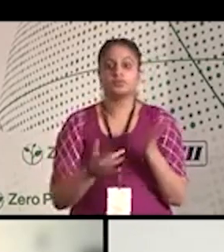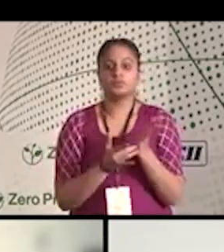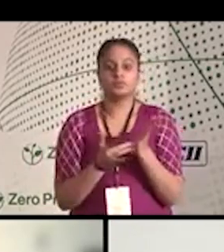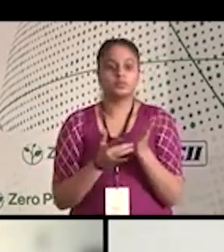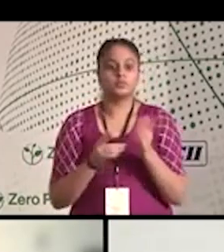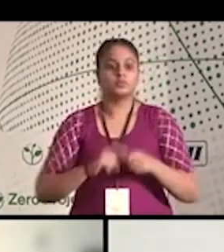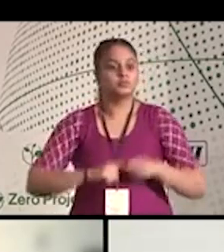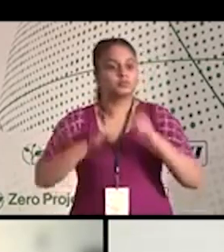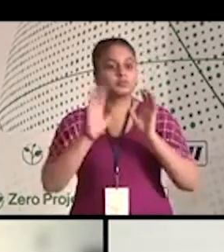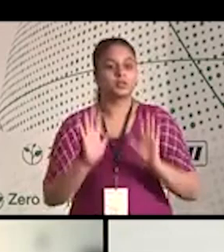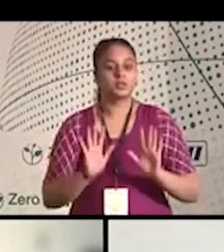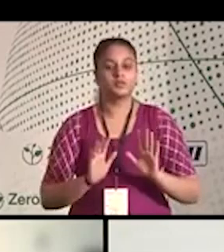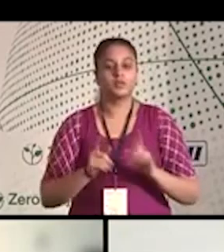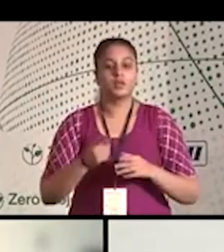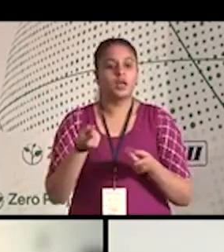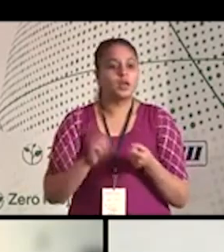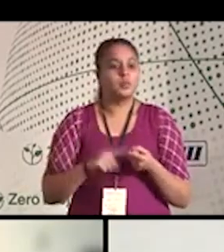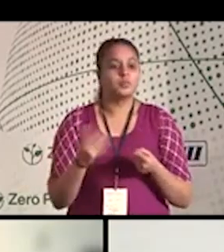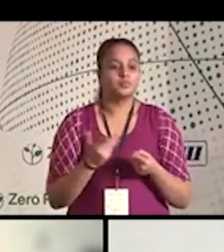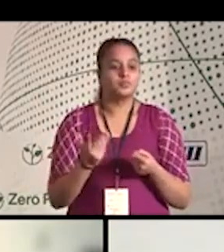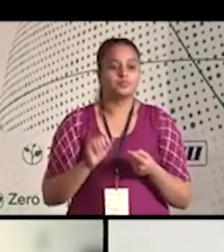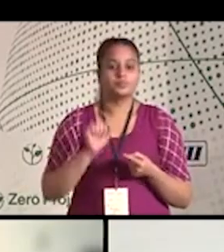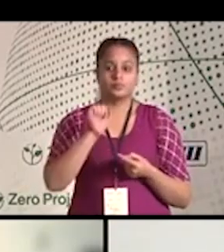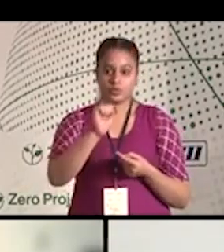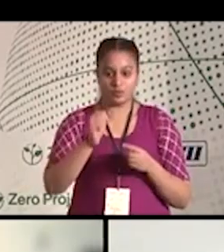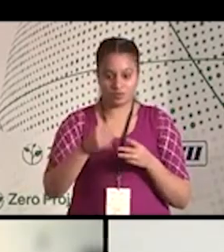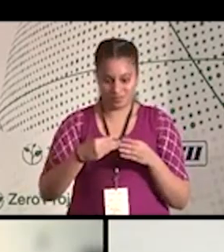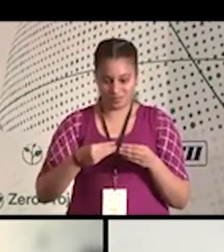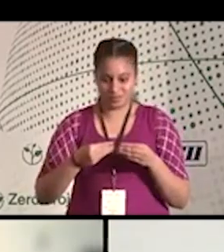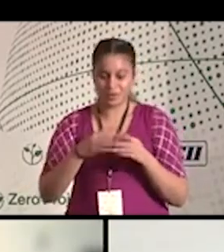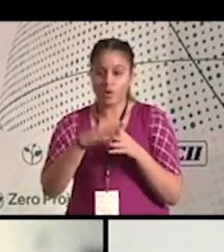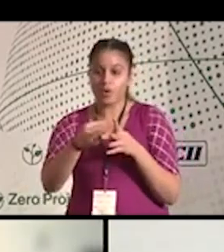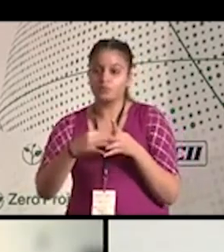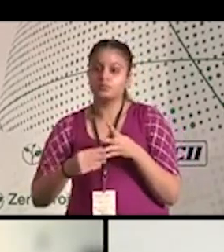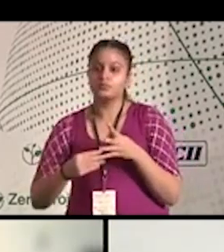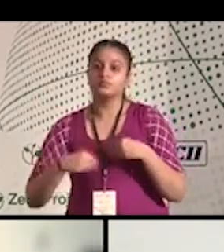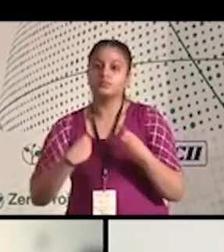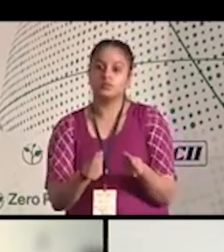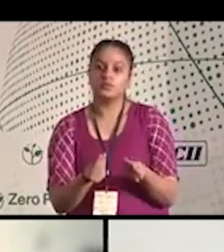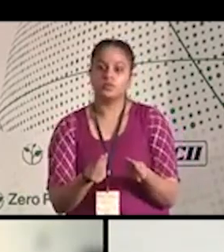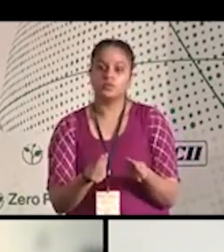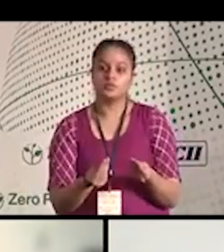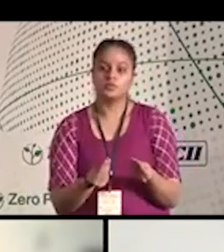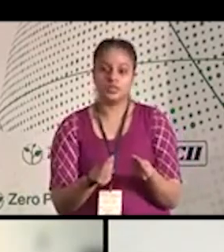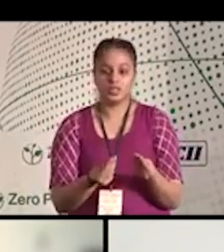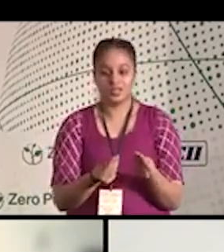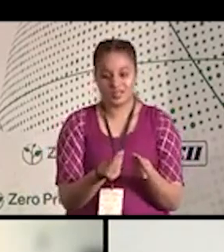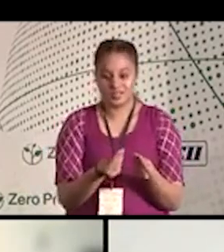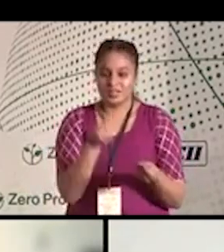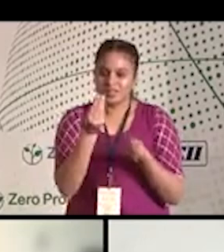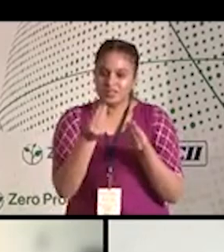What happens is you need to give options. So therefore certain things can be integrated,